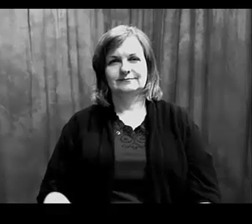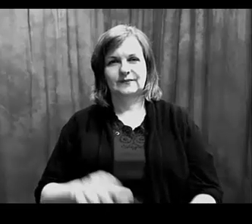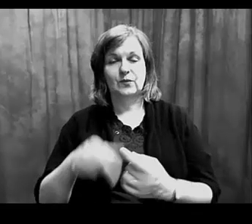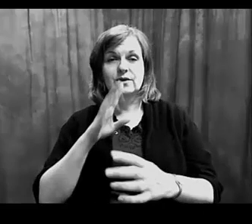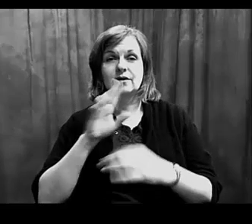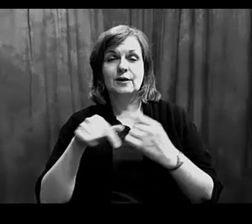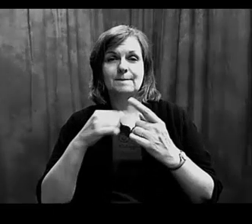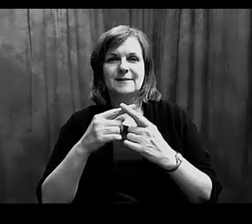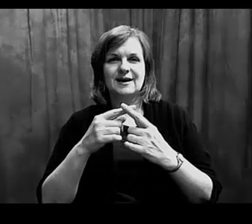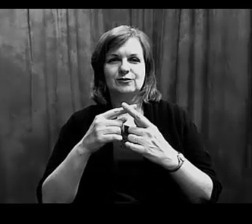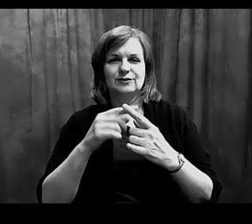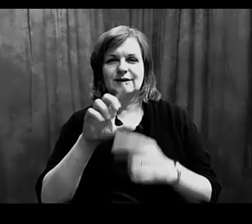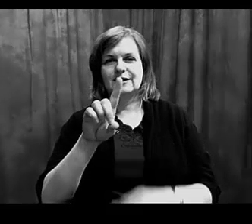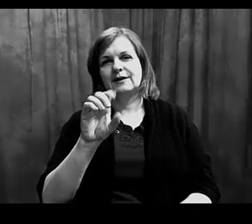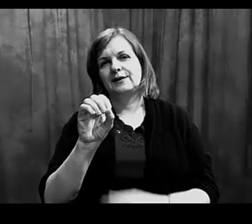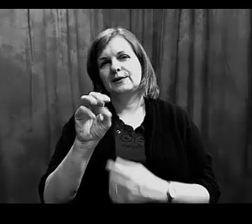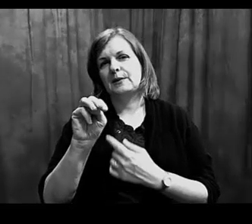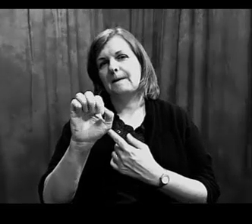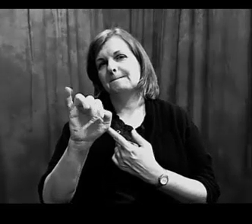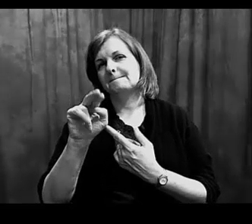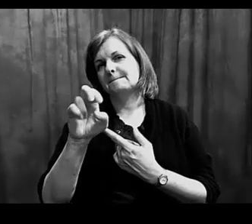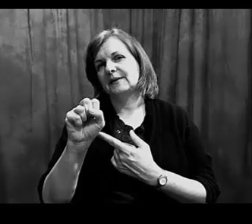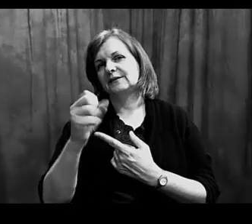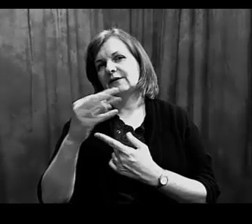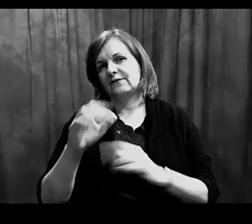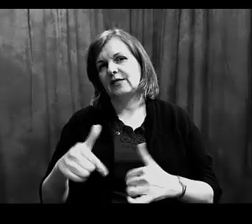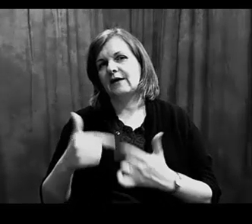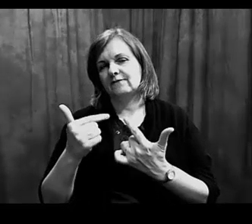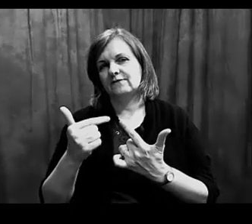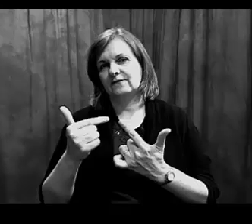When we look at the domains of life